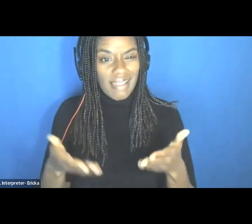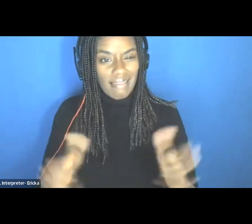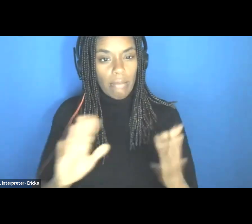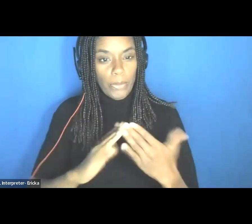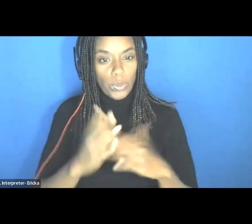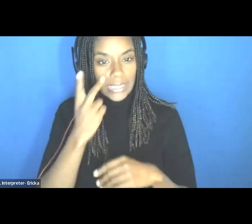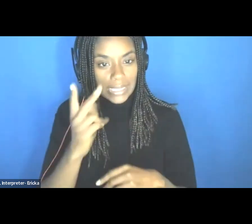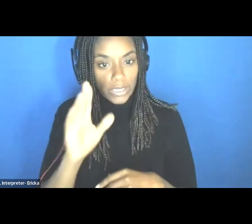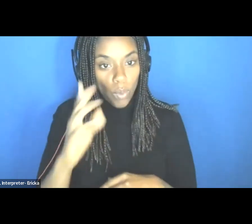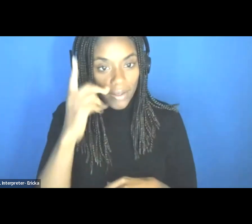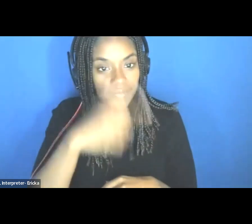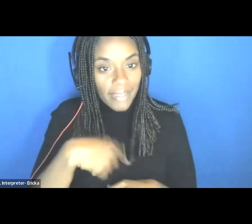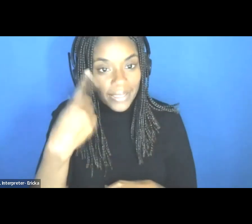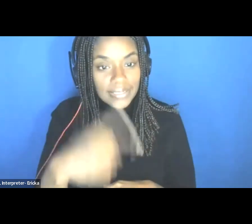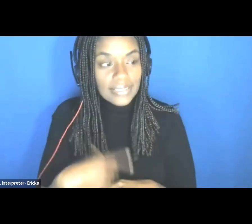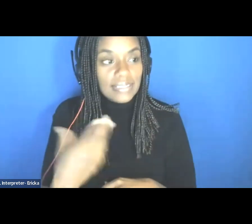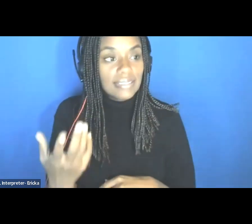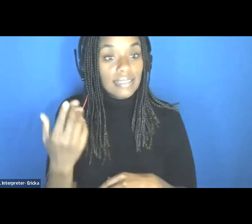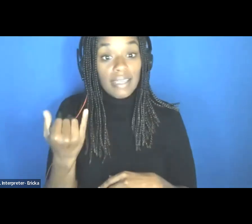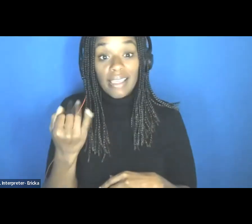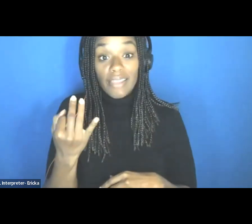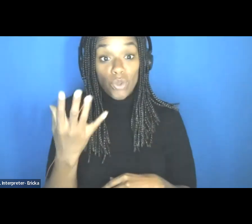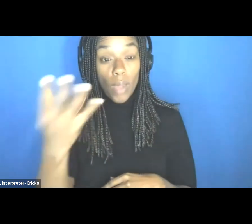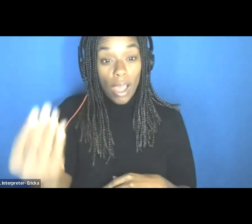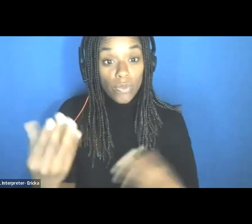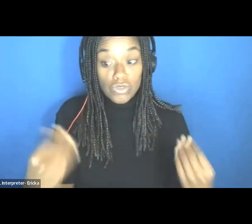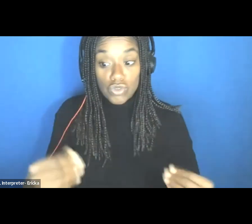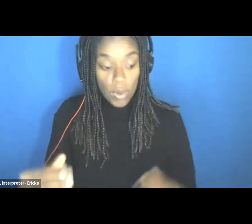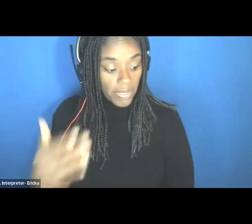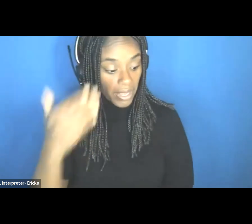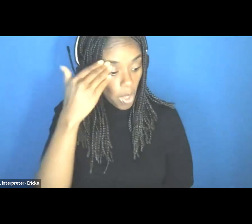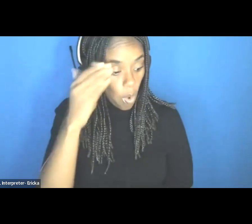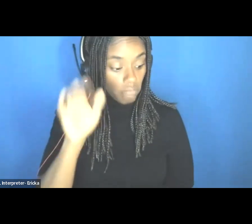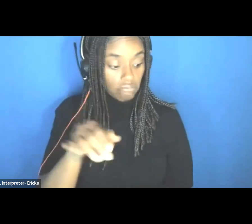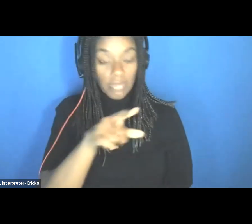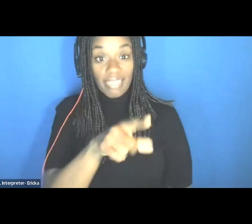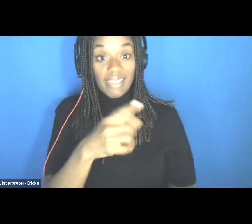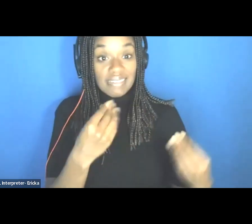And so, having different trainings, getting out in your community, knowing what's in your community. Let your community see your face.